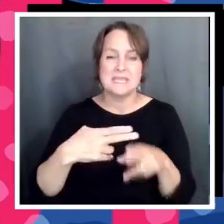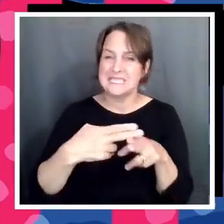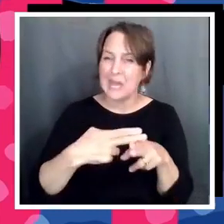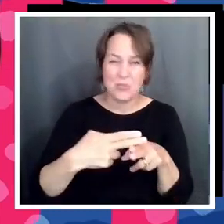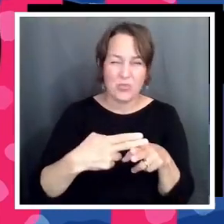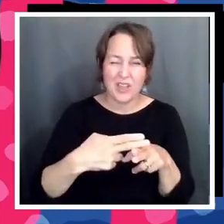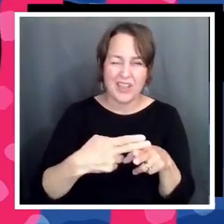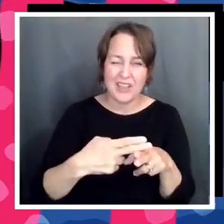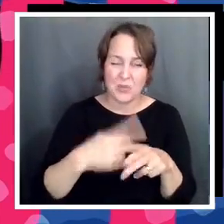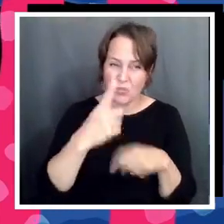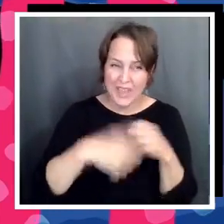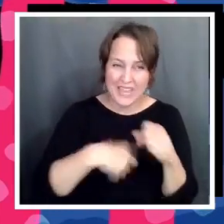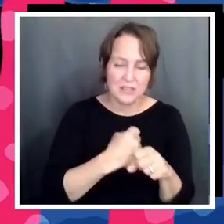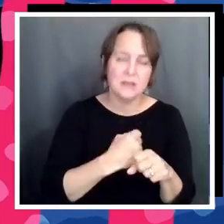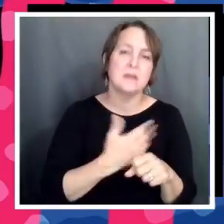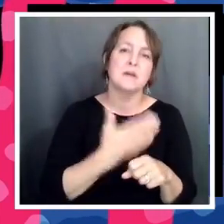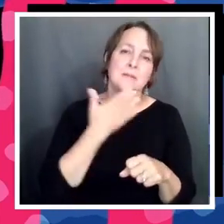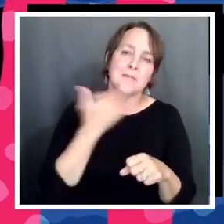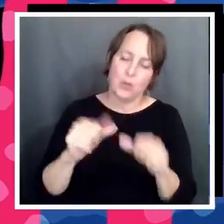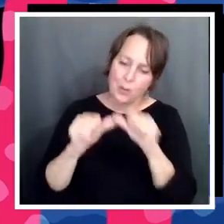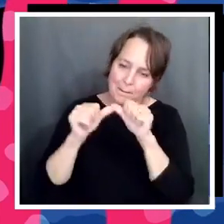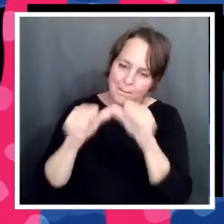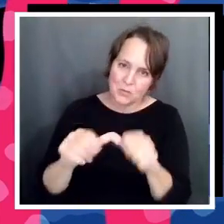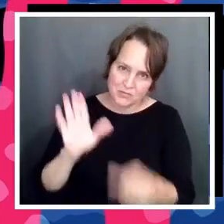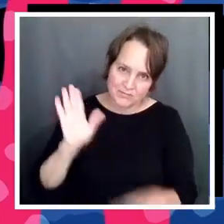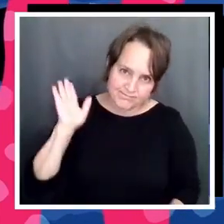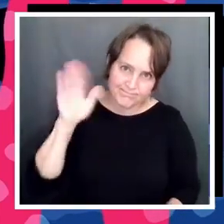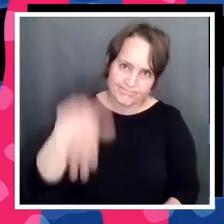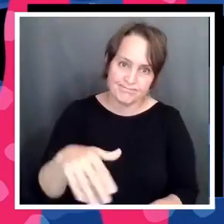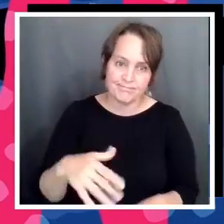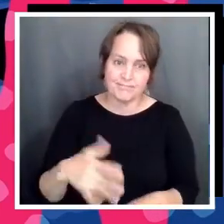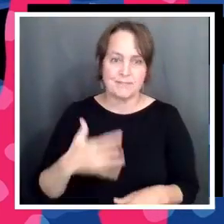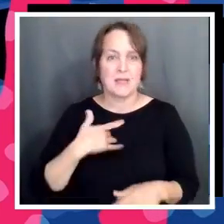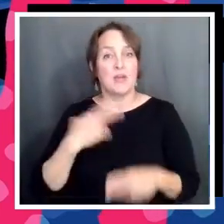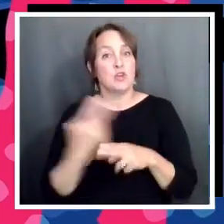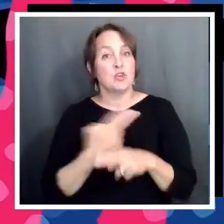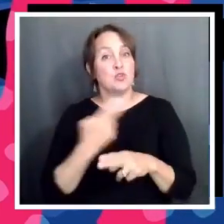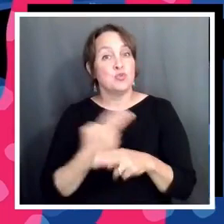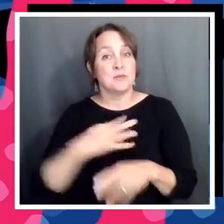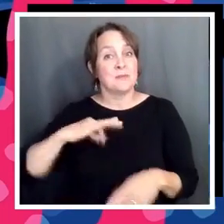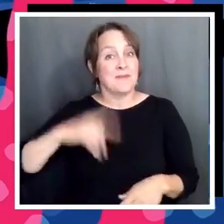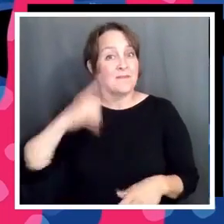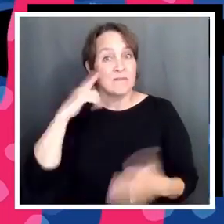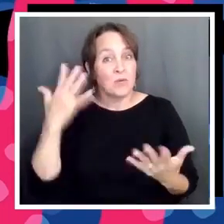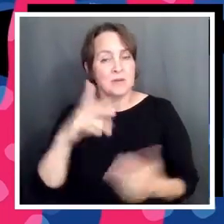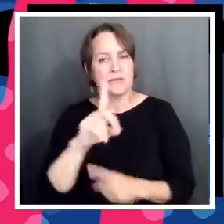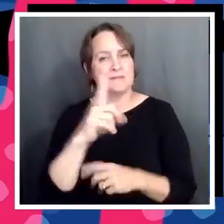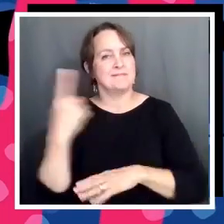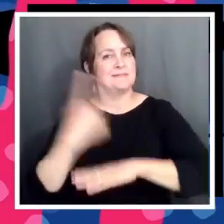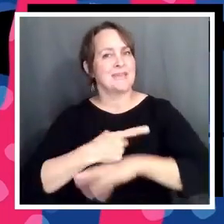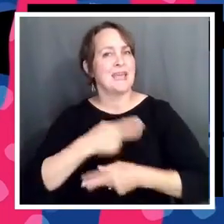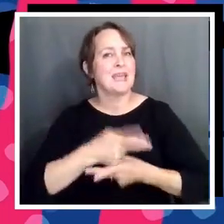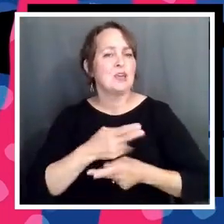I THINK IT WOULD BE GREAEATO HAVE IT NOT BE TEMPORARY AND BE